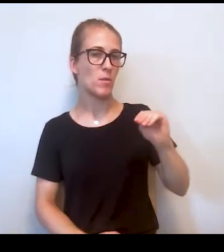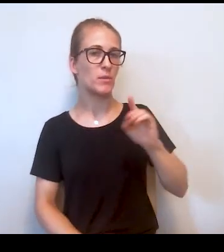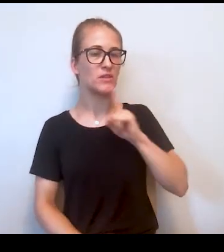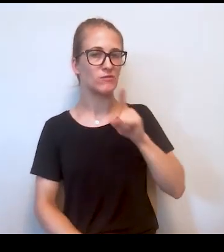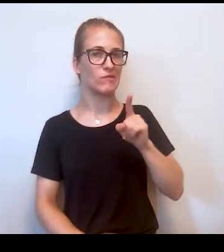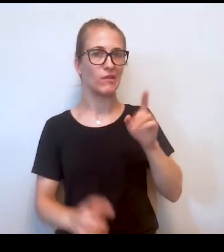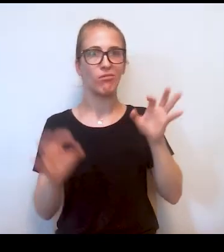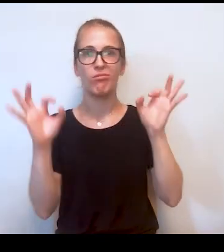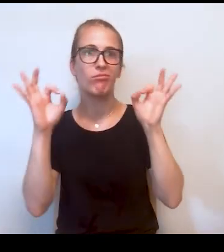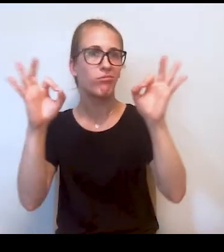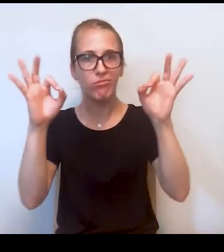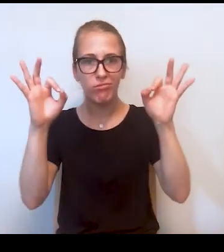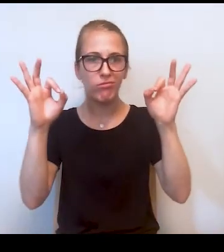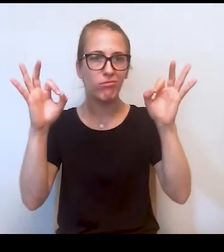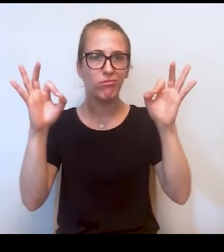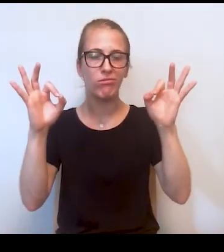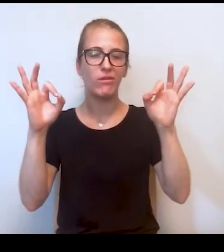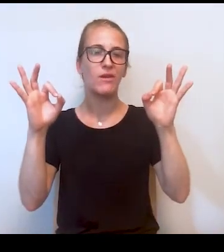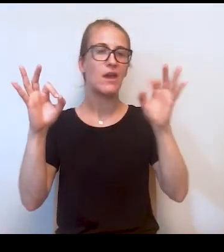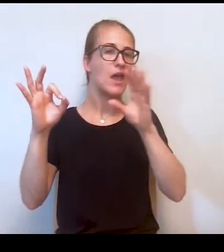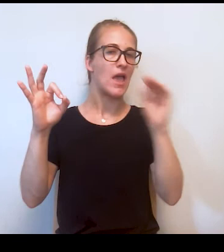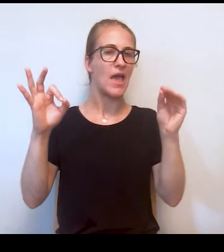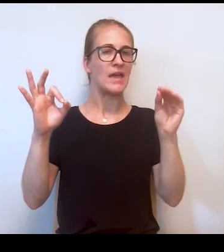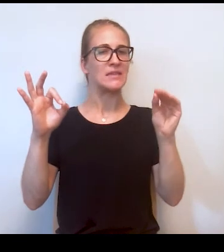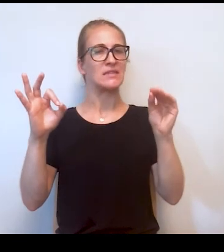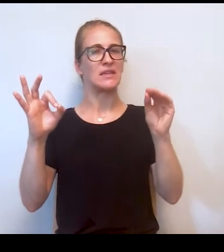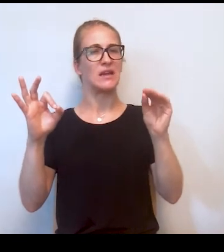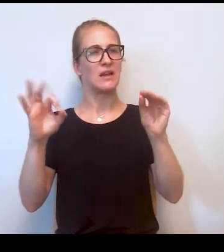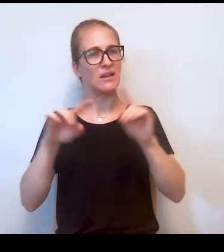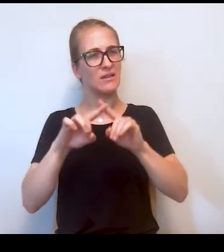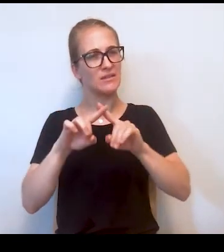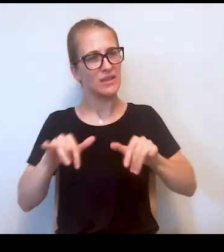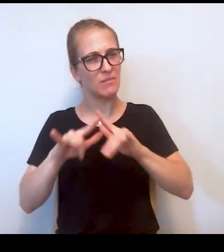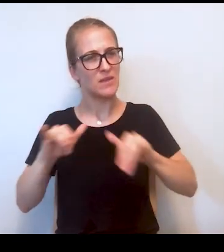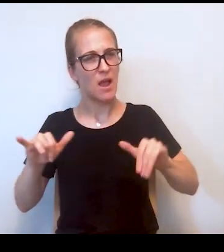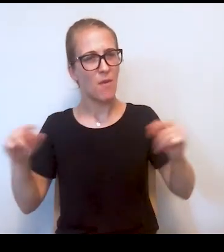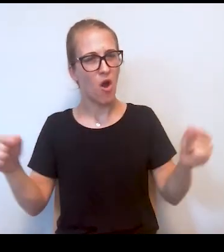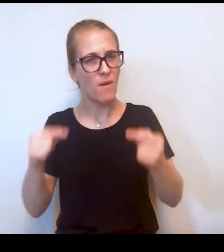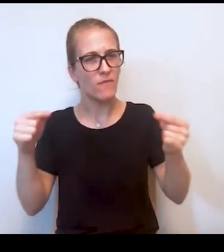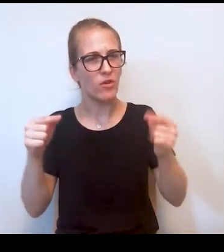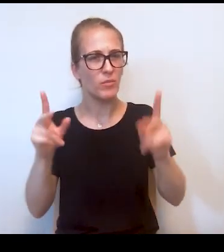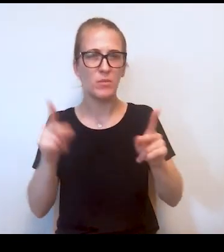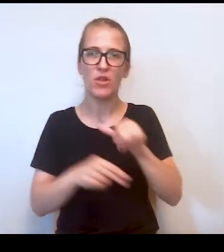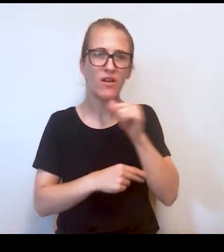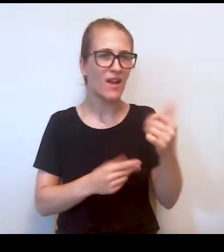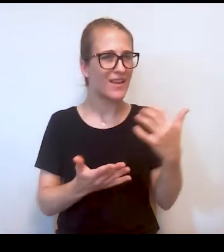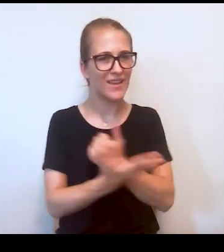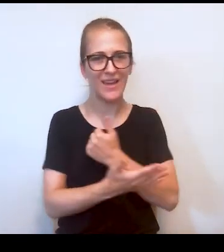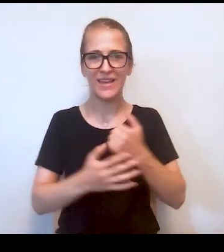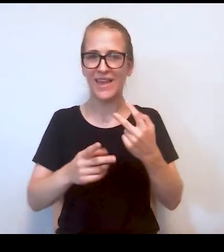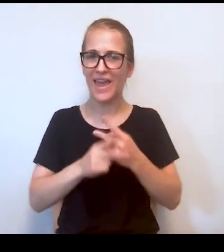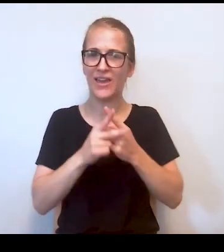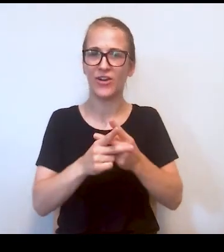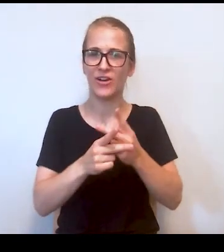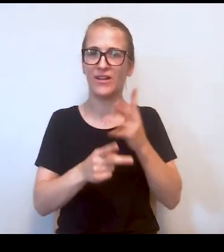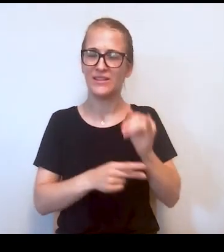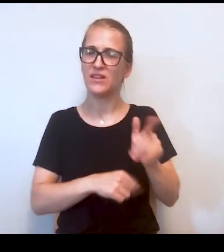that takes a while to process. So I think it's important for people to take that time, to process that, because without understanding that,